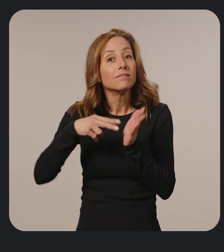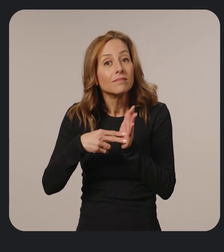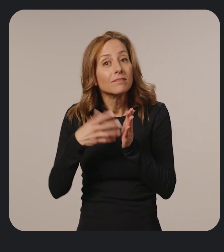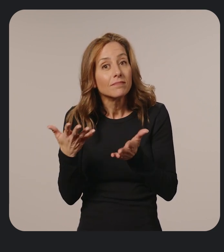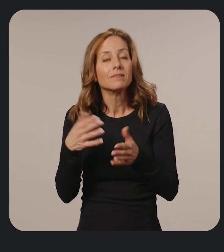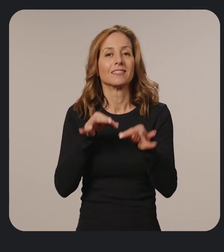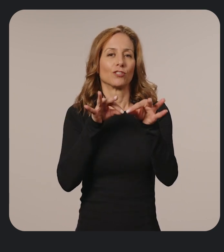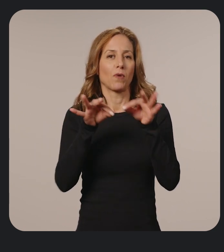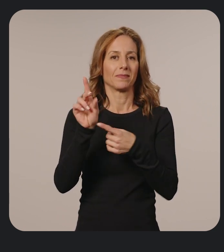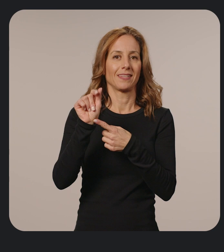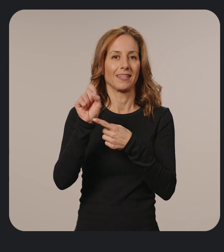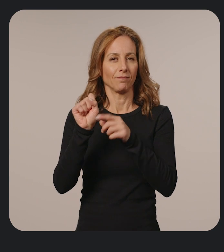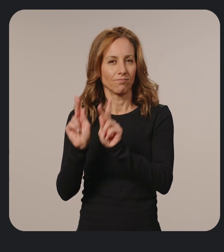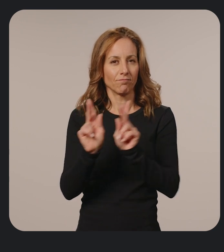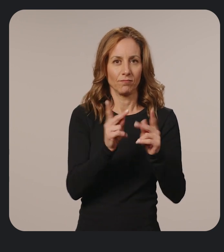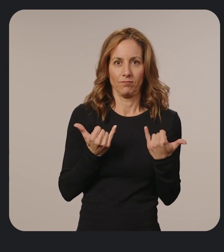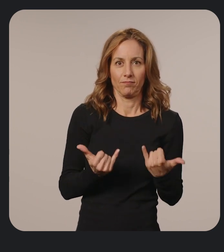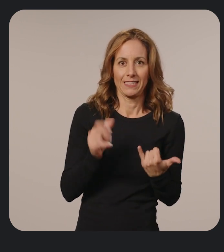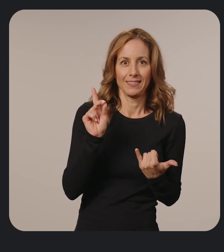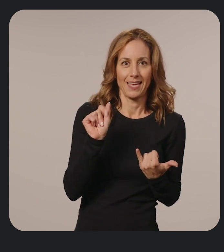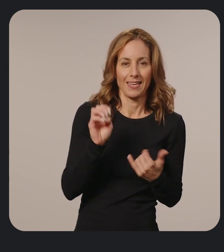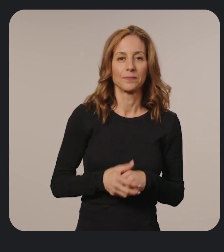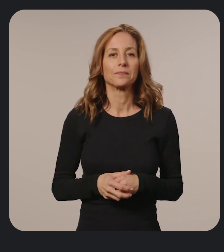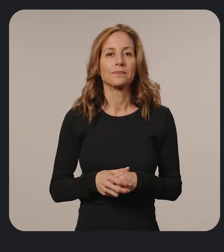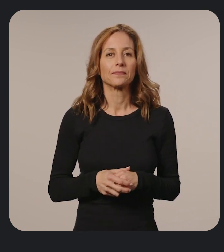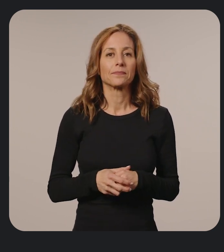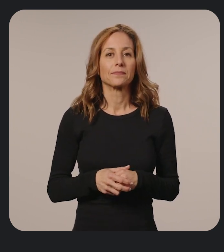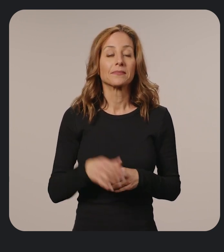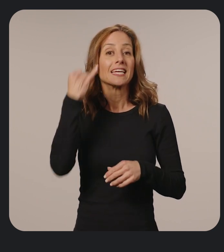and this is meant to describe dates relative to the current date.